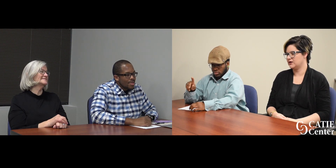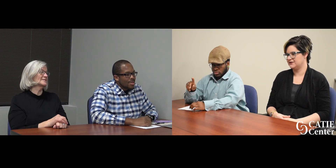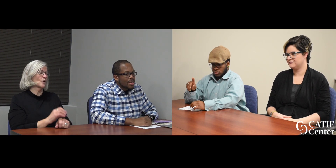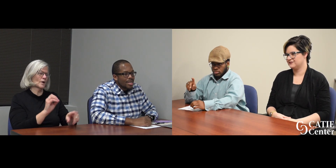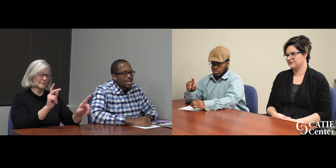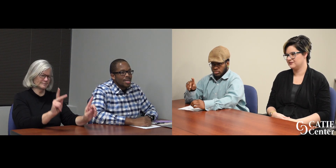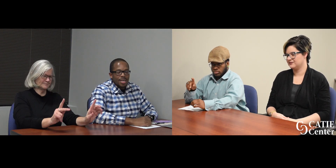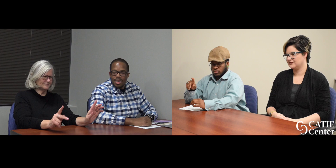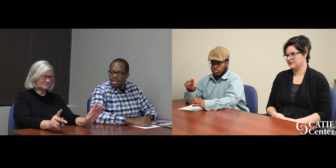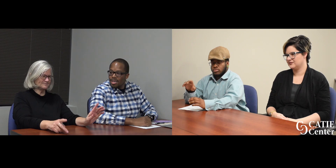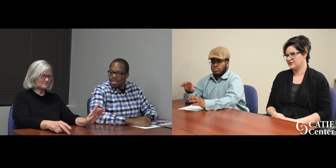Okay.